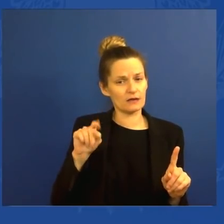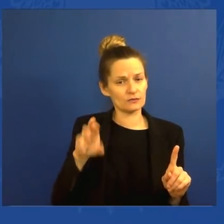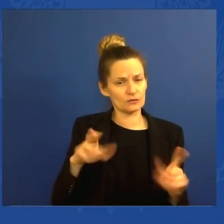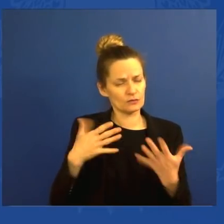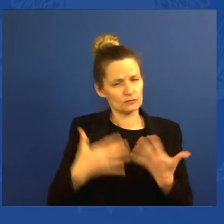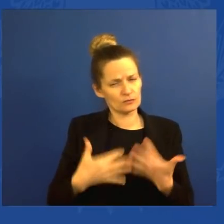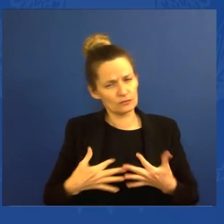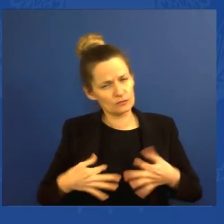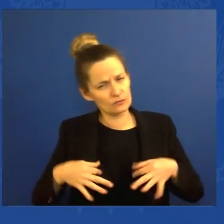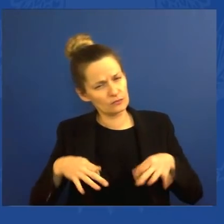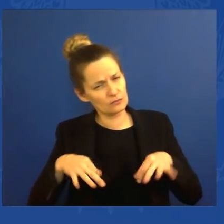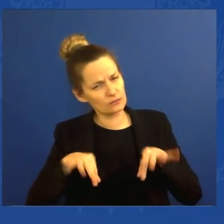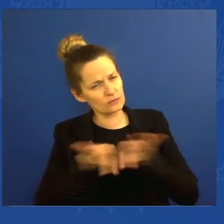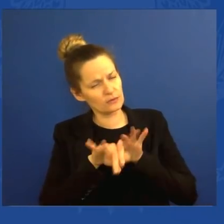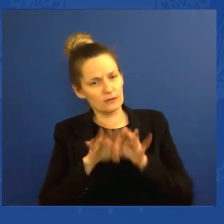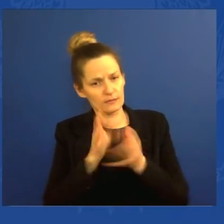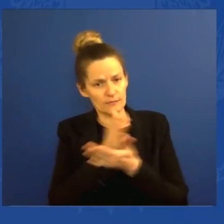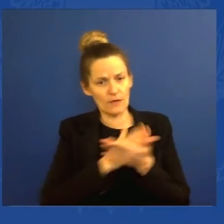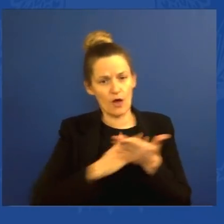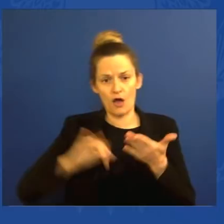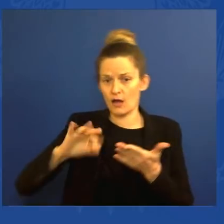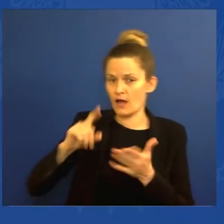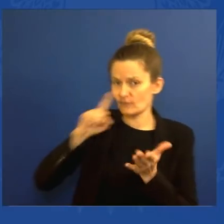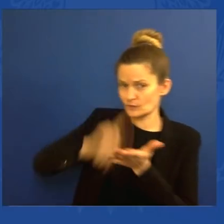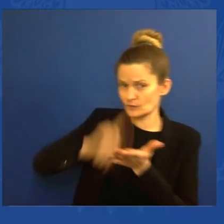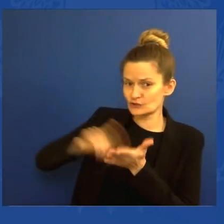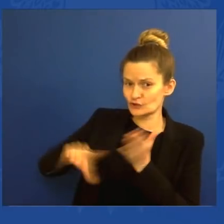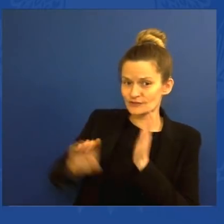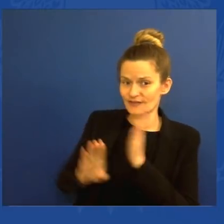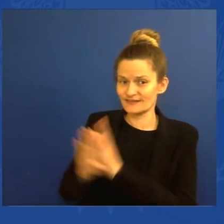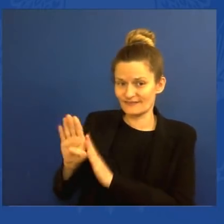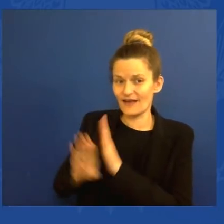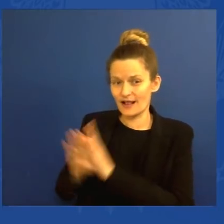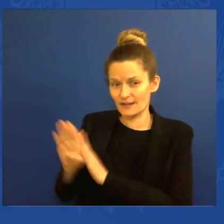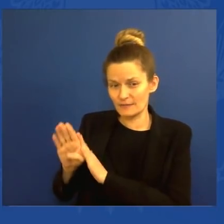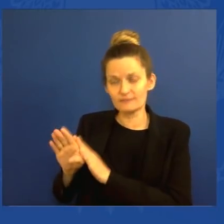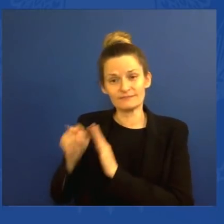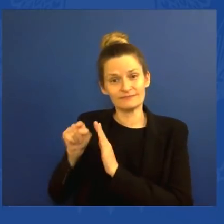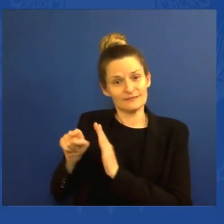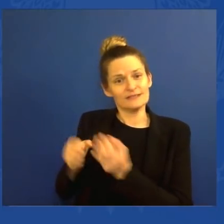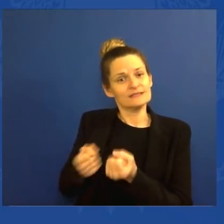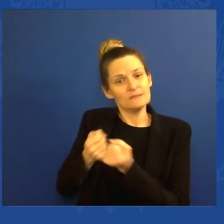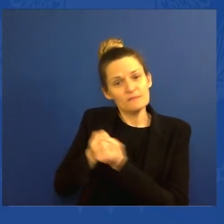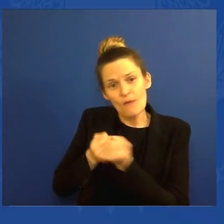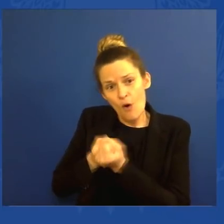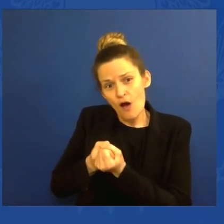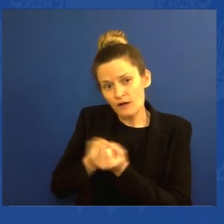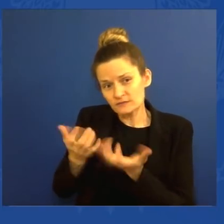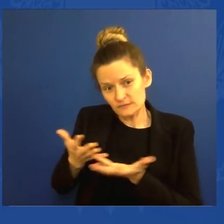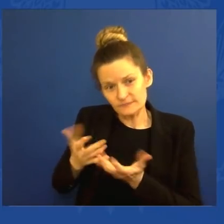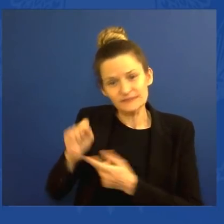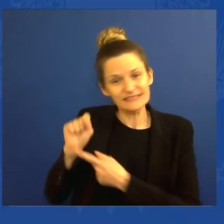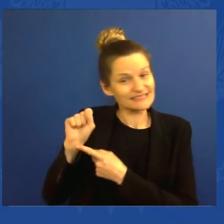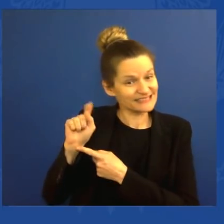and STEM education. So, absolutely. The President: Well, it's interesting. And I think it's been a -- unfortunately, a --